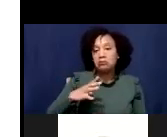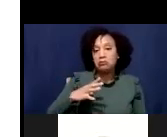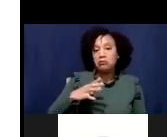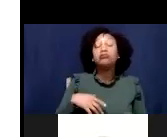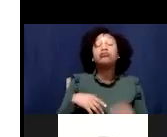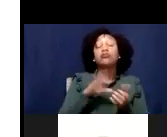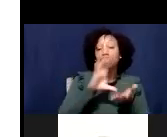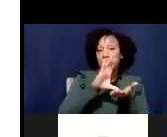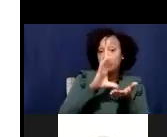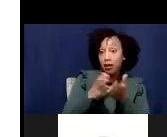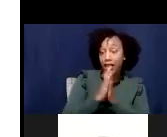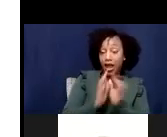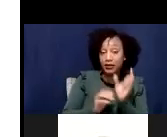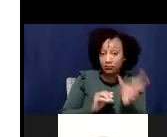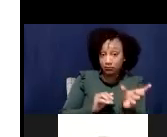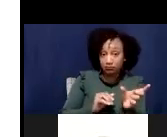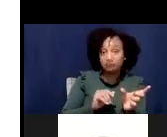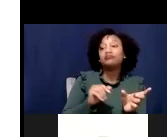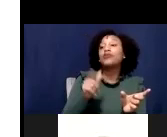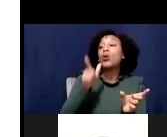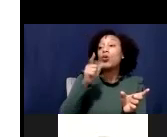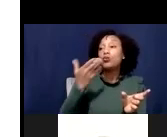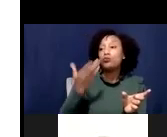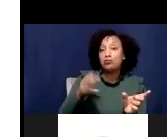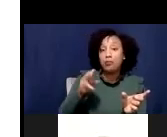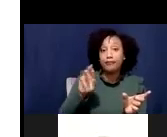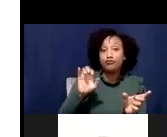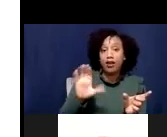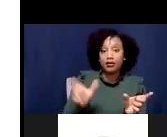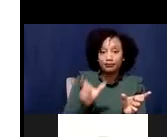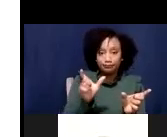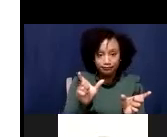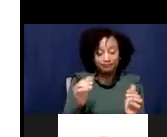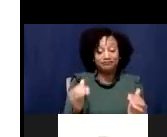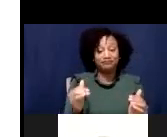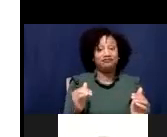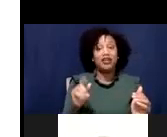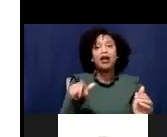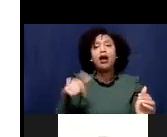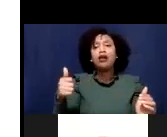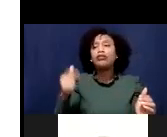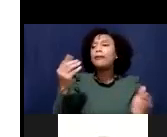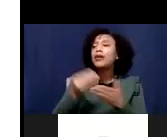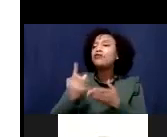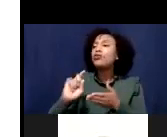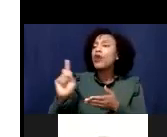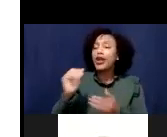as MRAC Arts Impact for Individuals grant and list all other additional sources of income